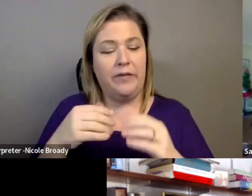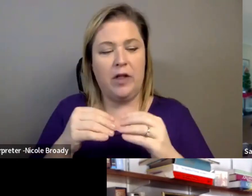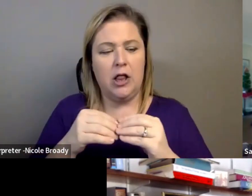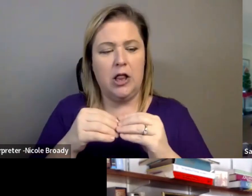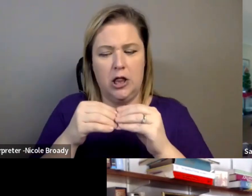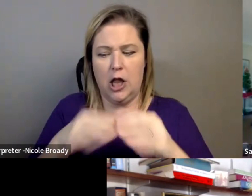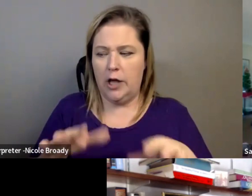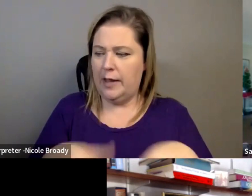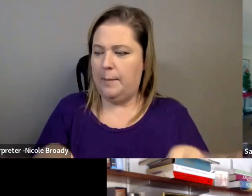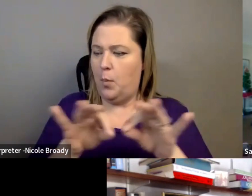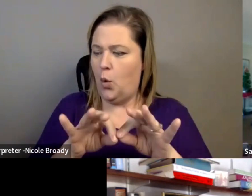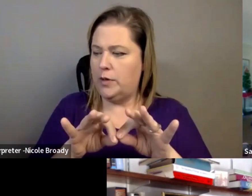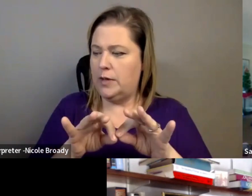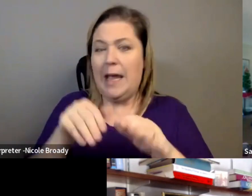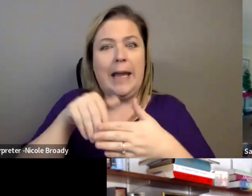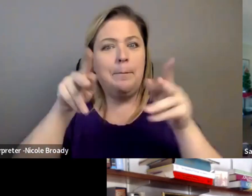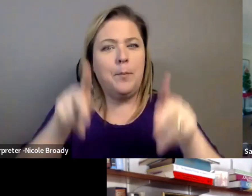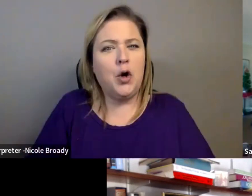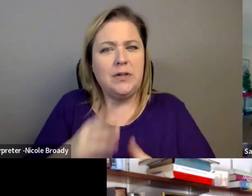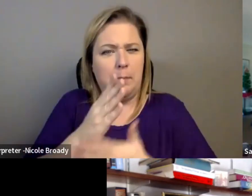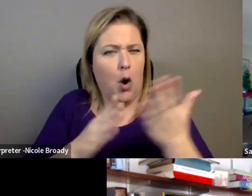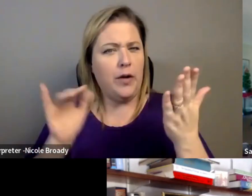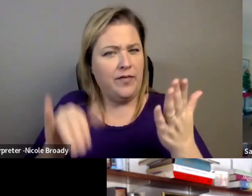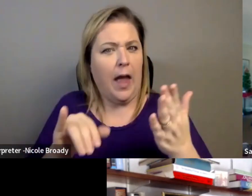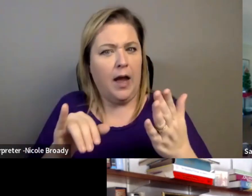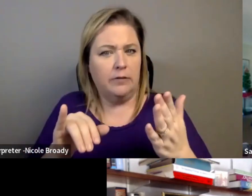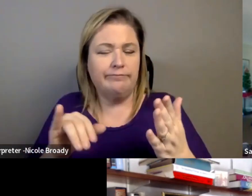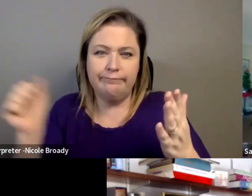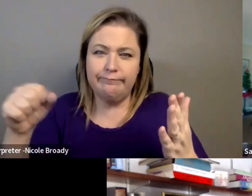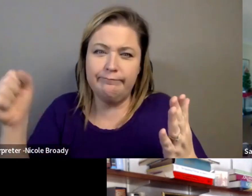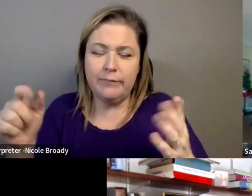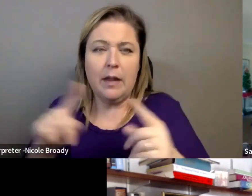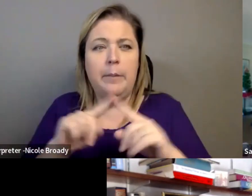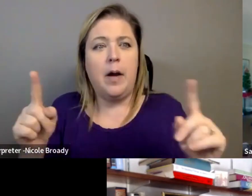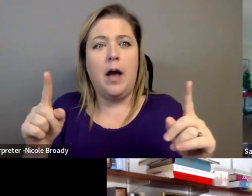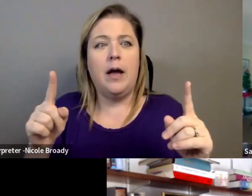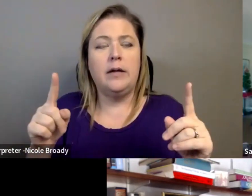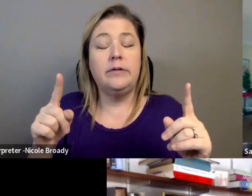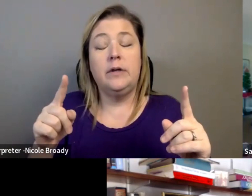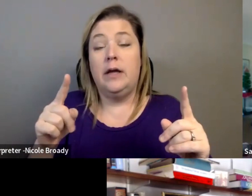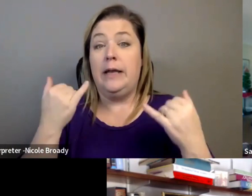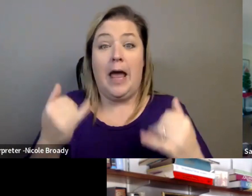important in person component of it. But as we get into where we're going through the second year of the pandemic, we're